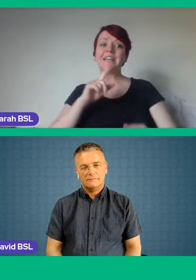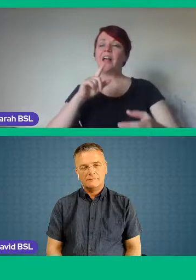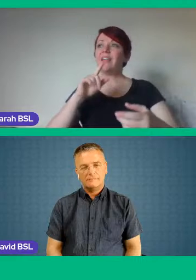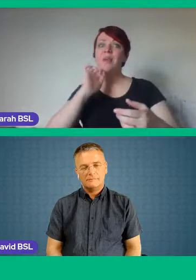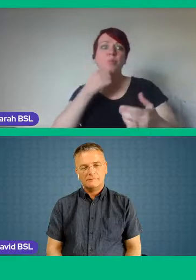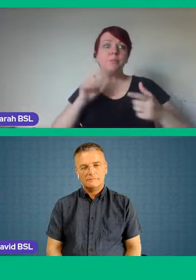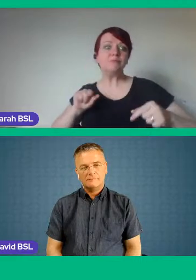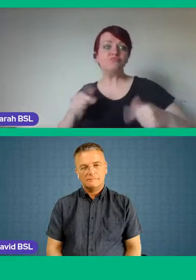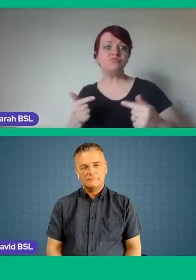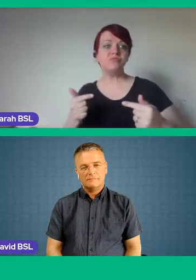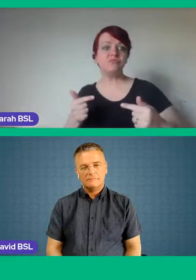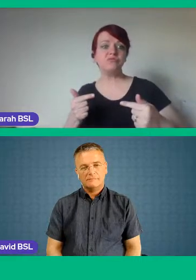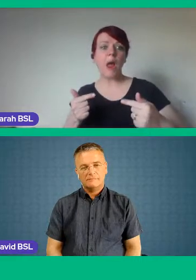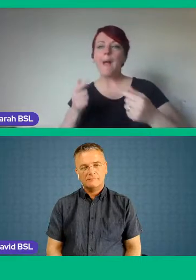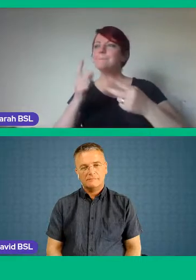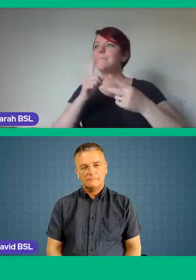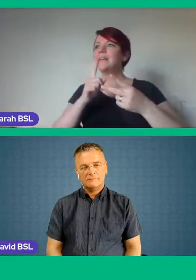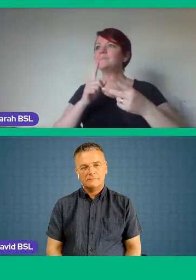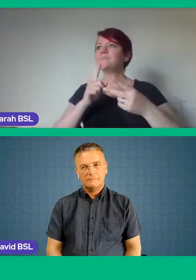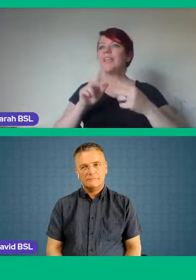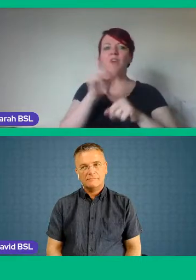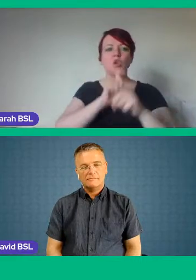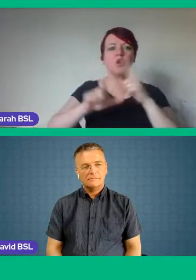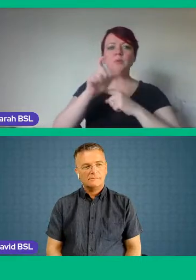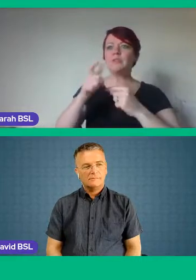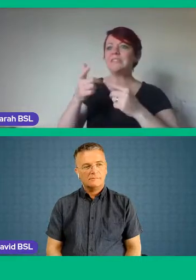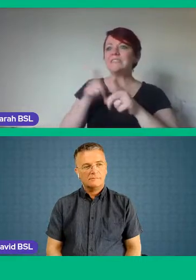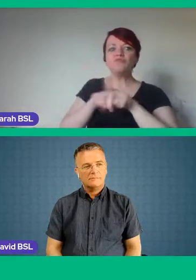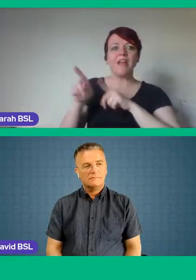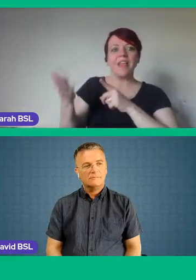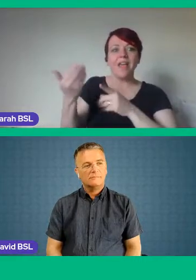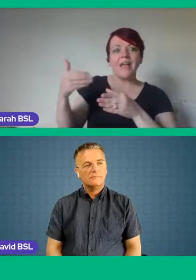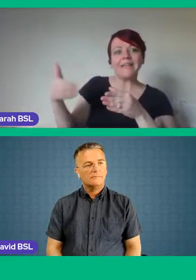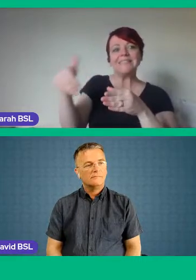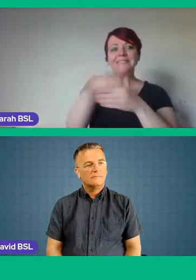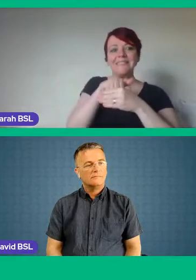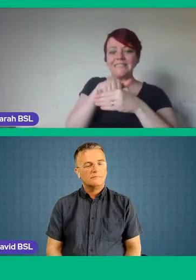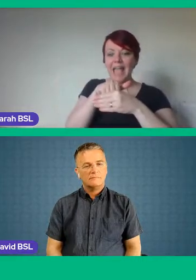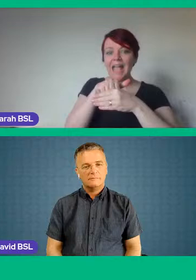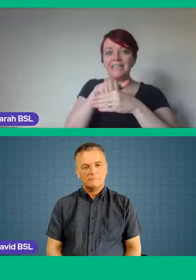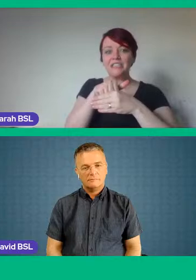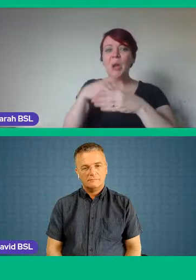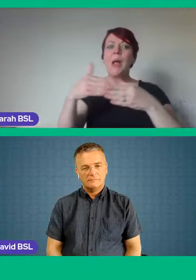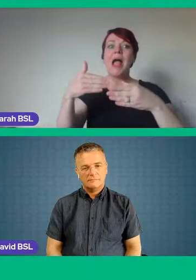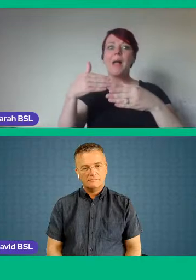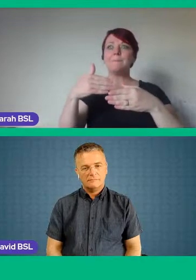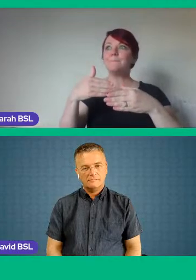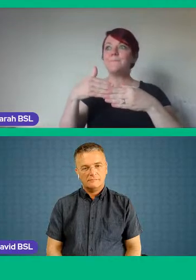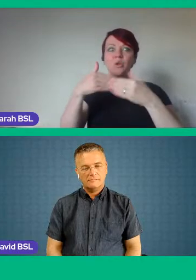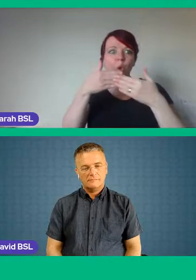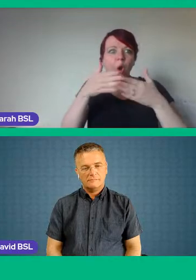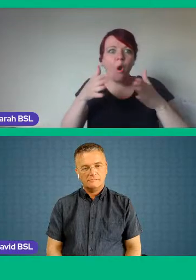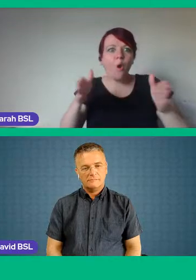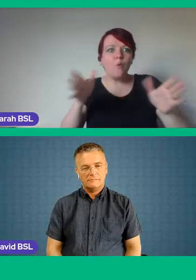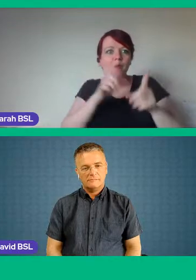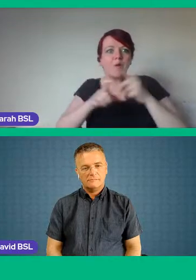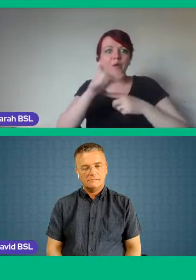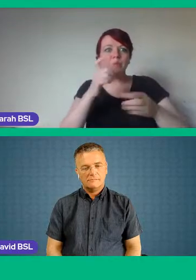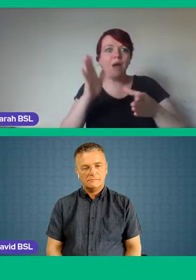, be honest, if you hit a wall with a community engagement project for young people, and you got round it, share that!